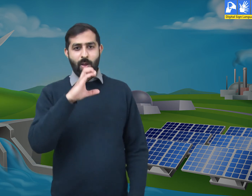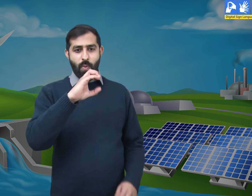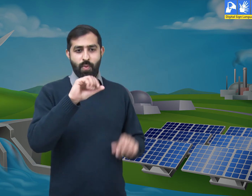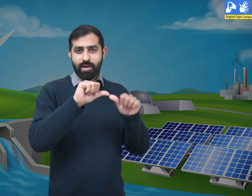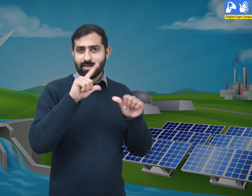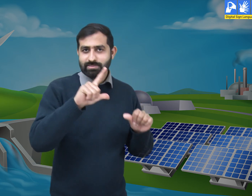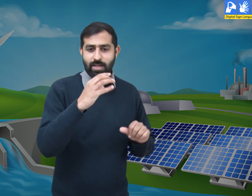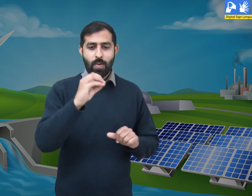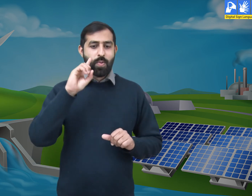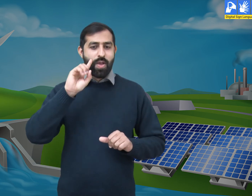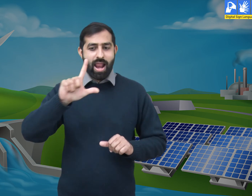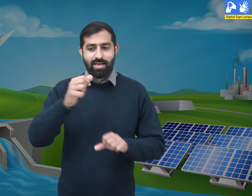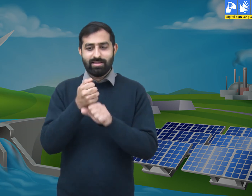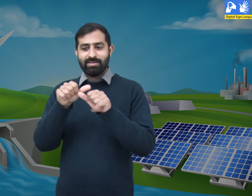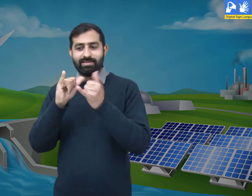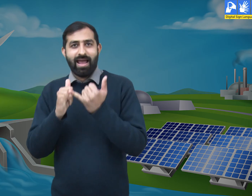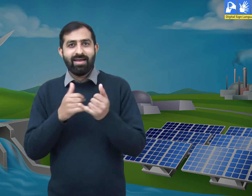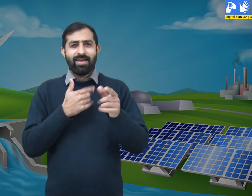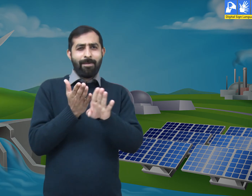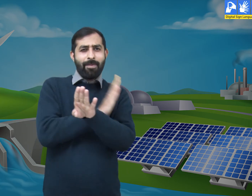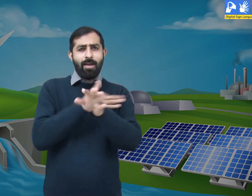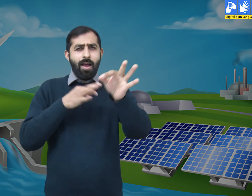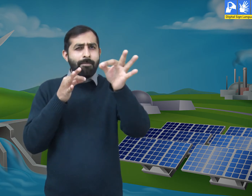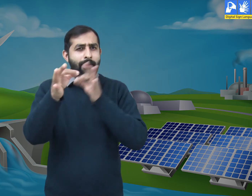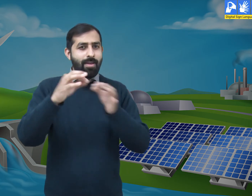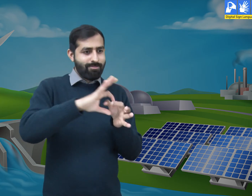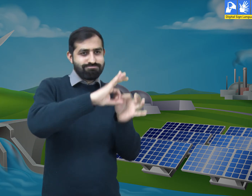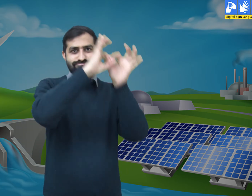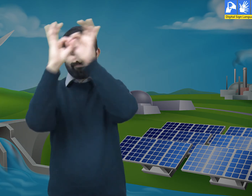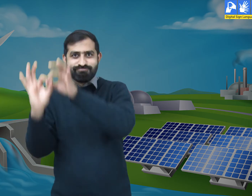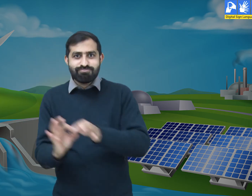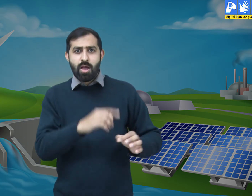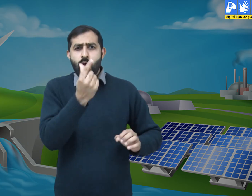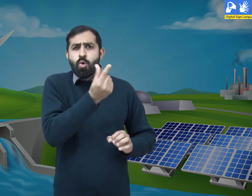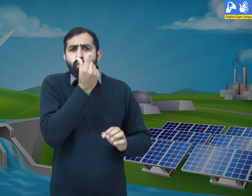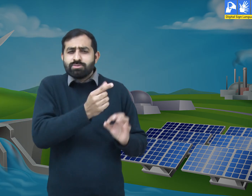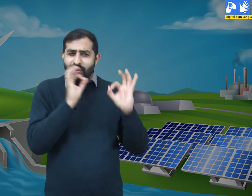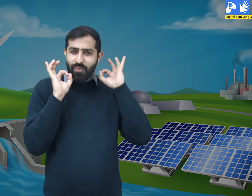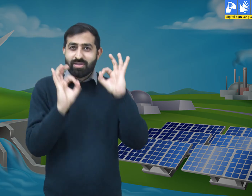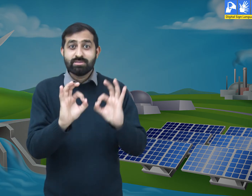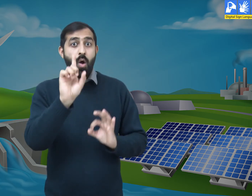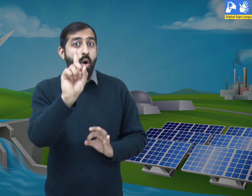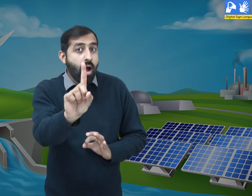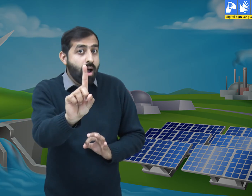Before we have discussed about the advantages of fossil fuels.